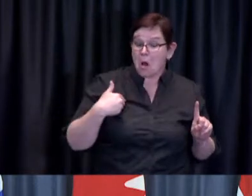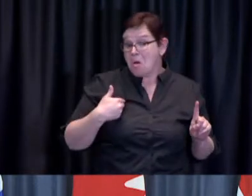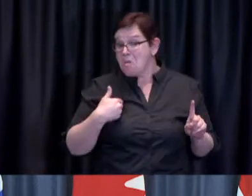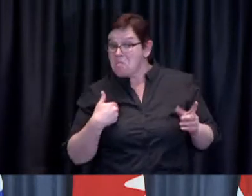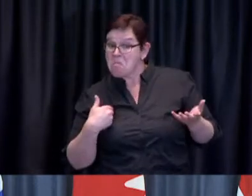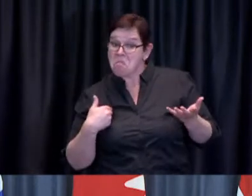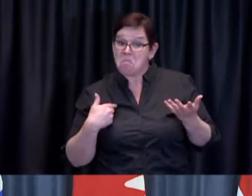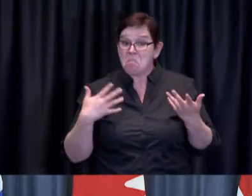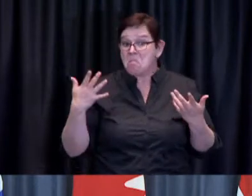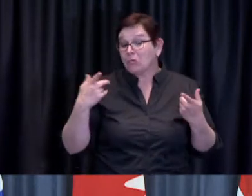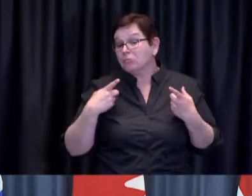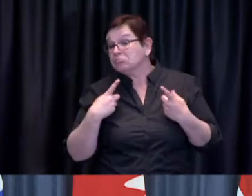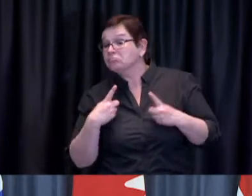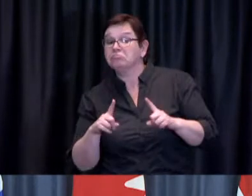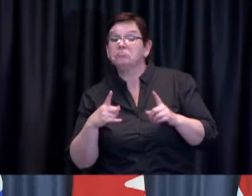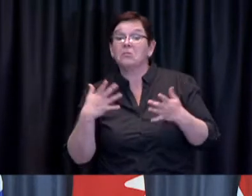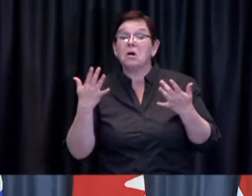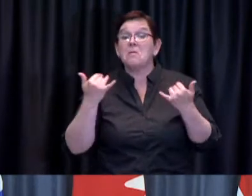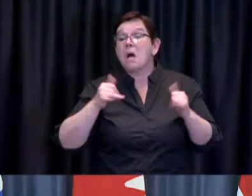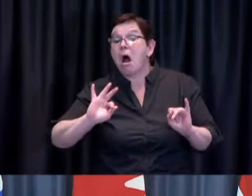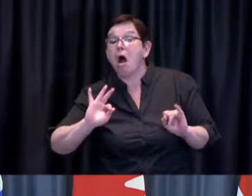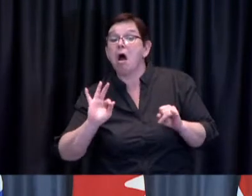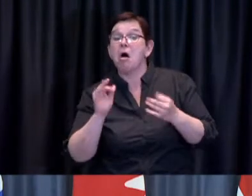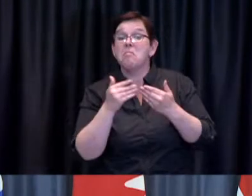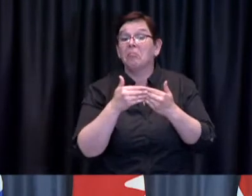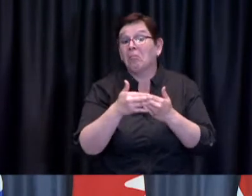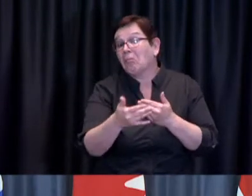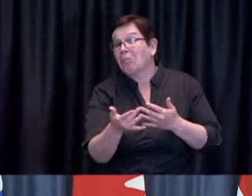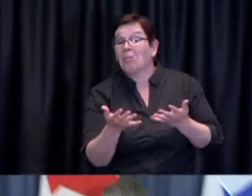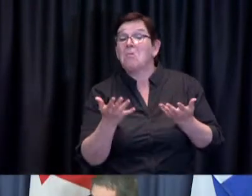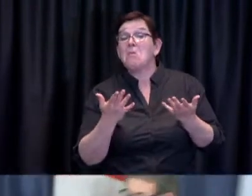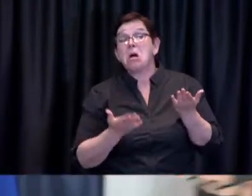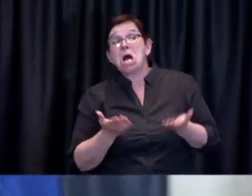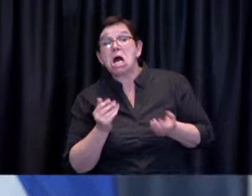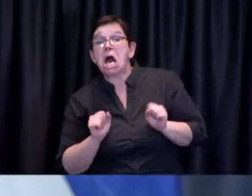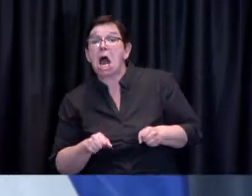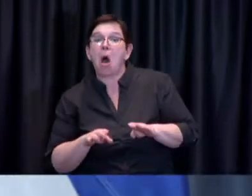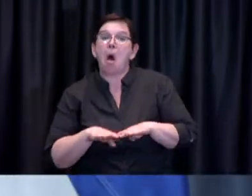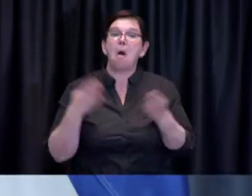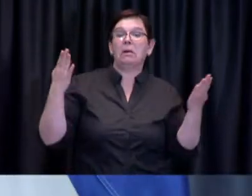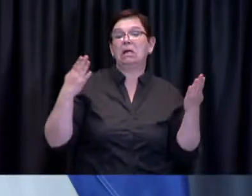the playoffs well the circumstance here if I can start off the circumstance here might be